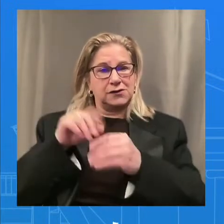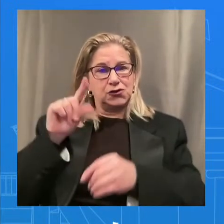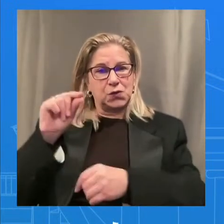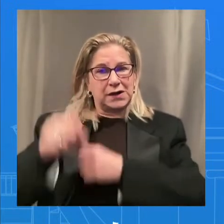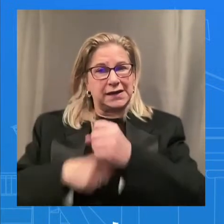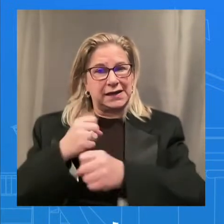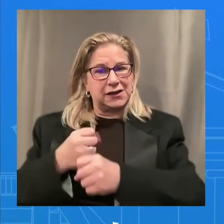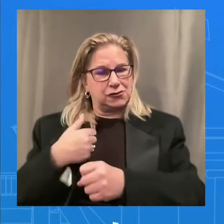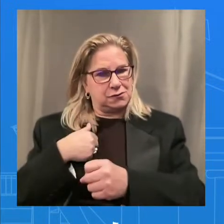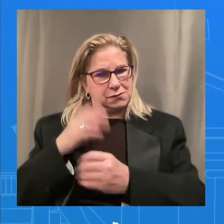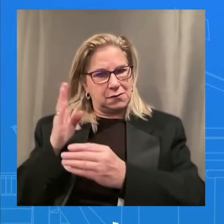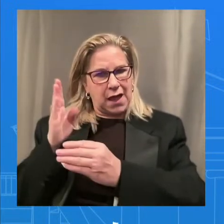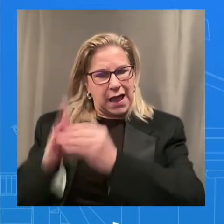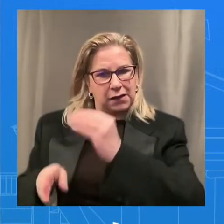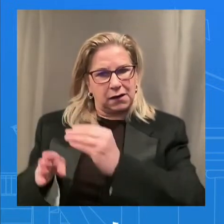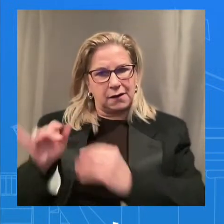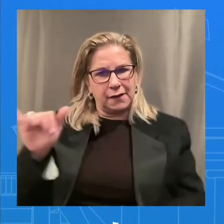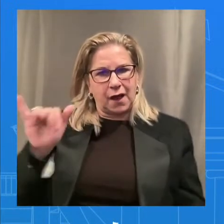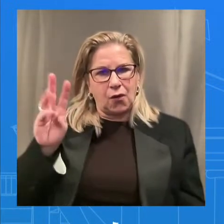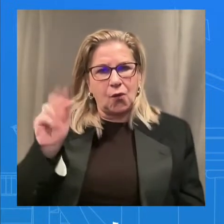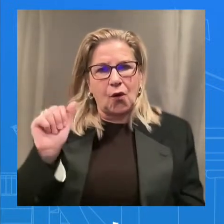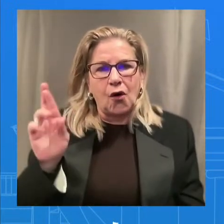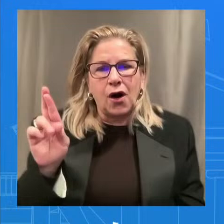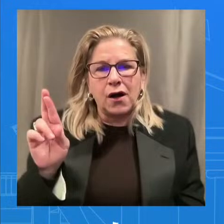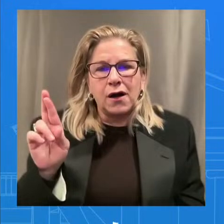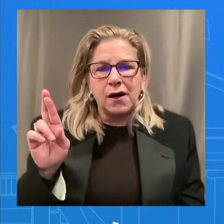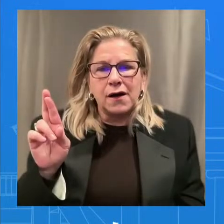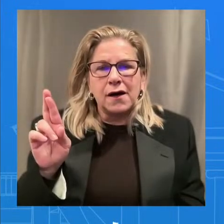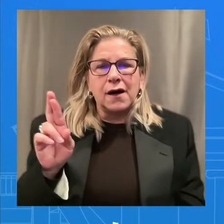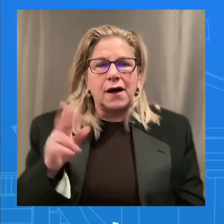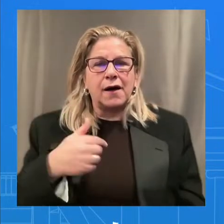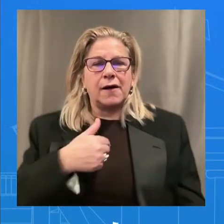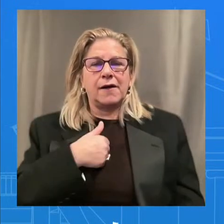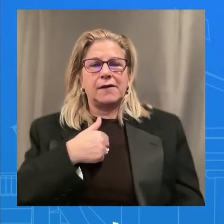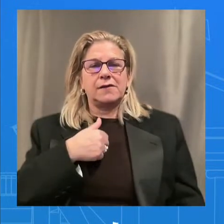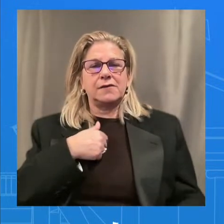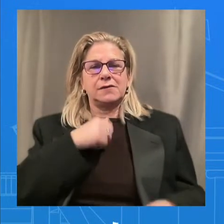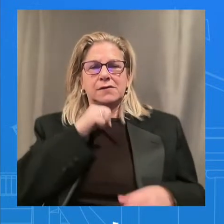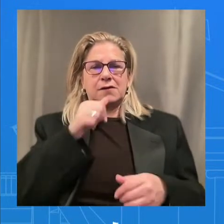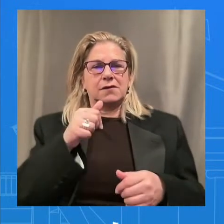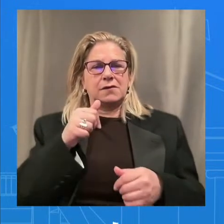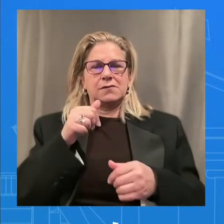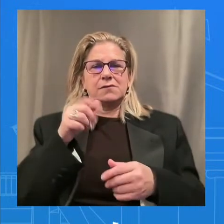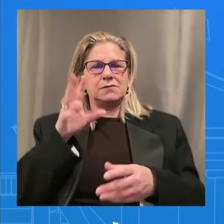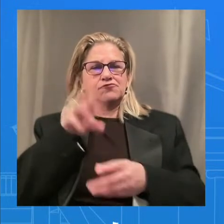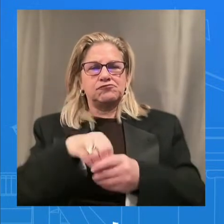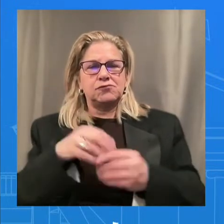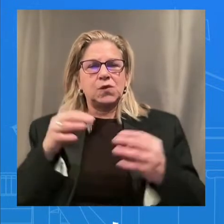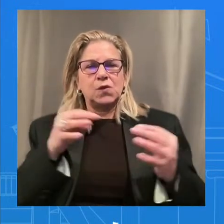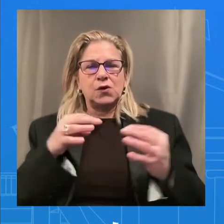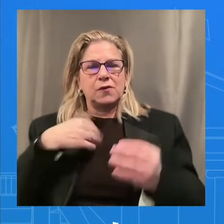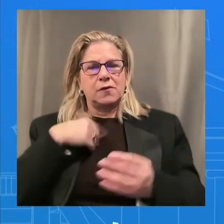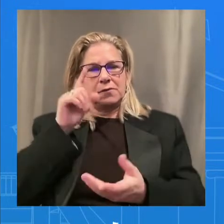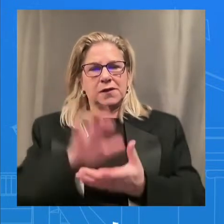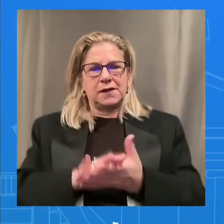and he believes that history will judge his decision to end that war as being the right decision for the United States, that America is better off today,